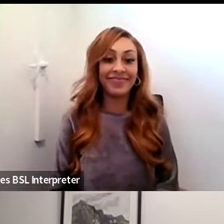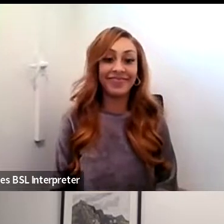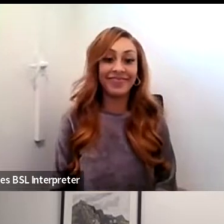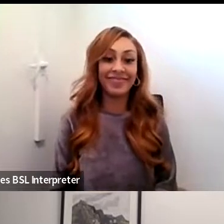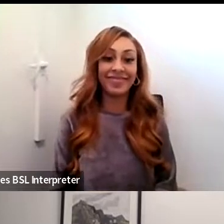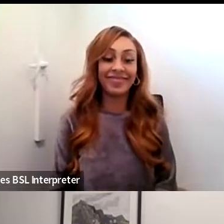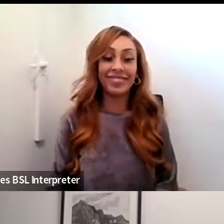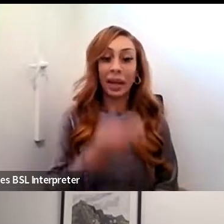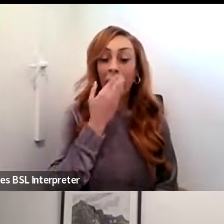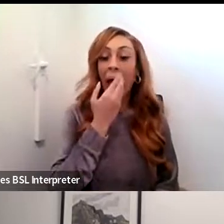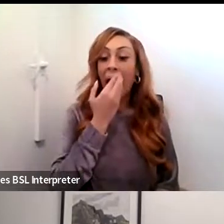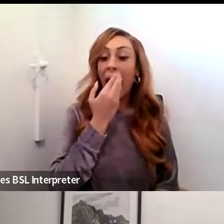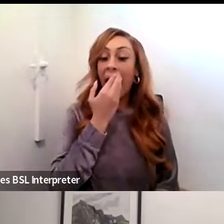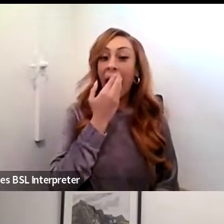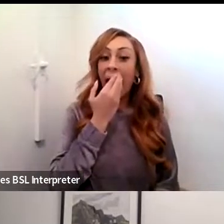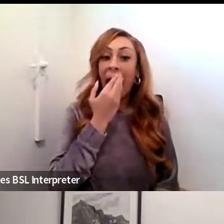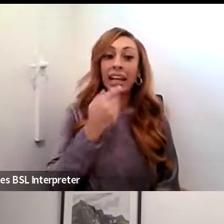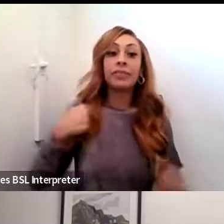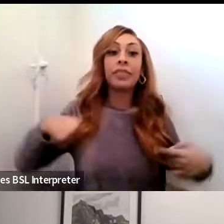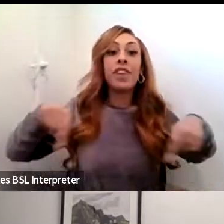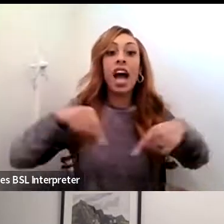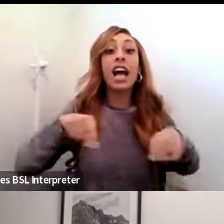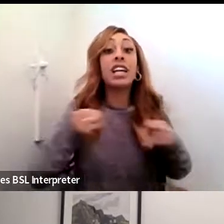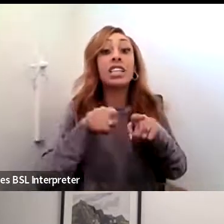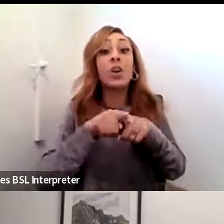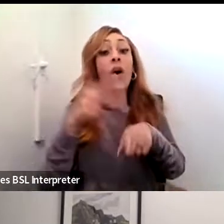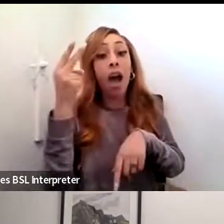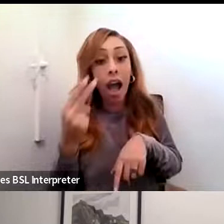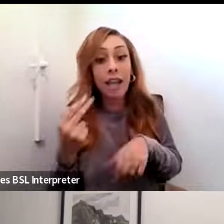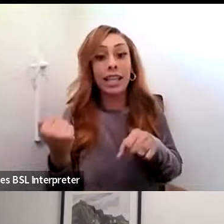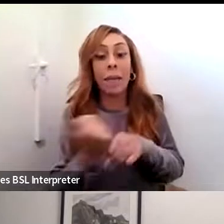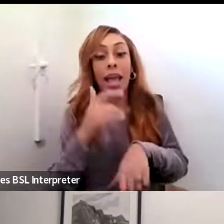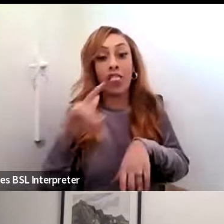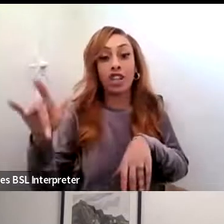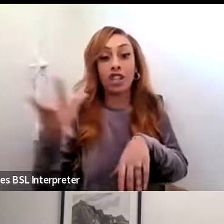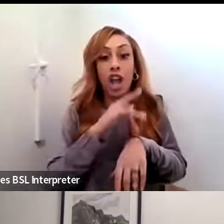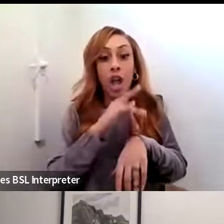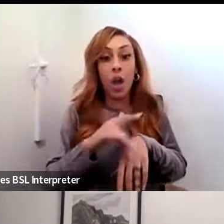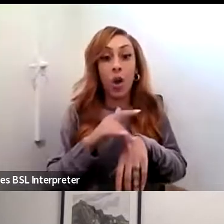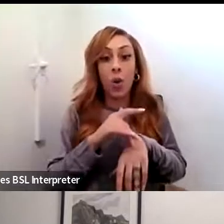I think for us as well as artists making the show, because a lot of the work - in the run-up to making the show,